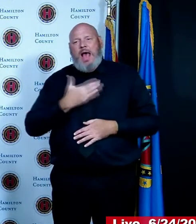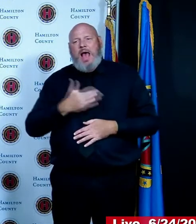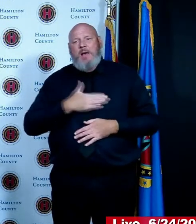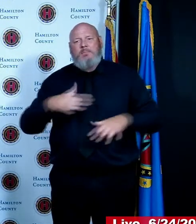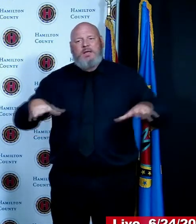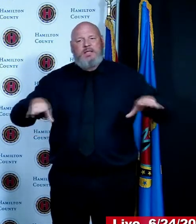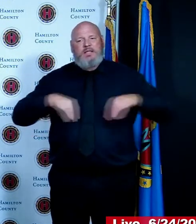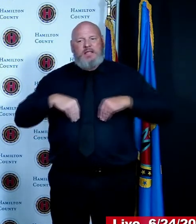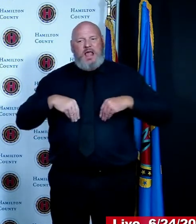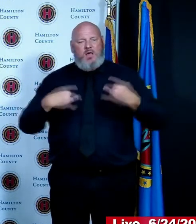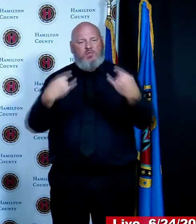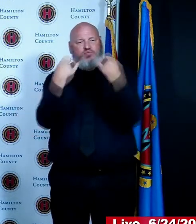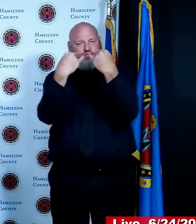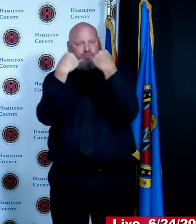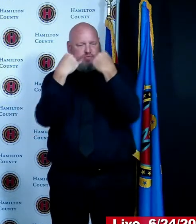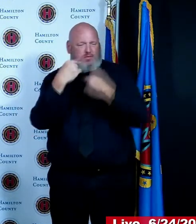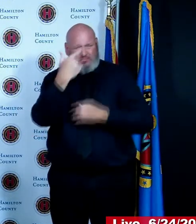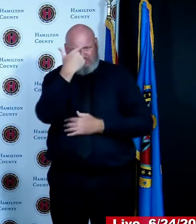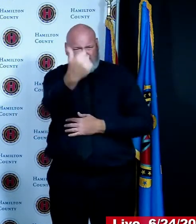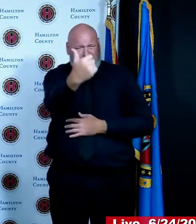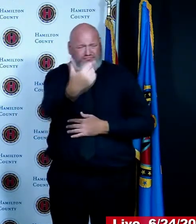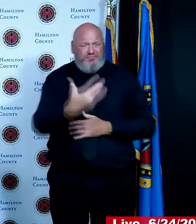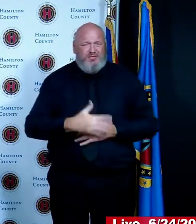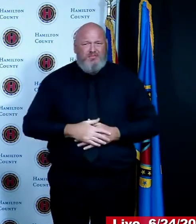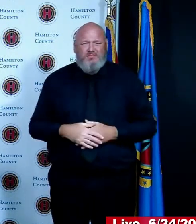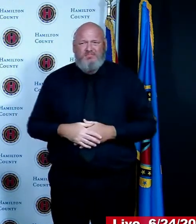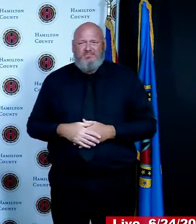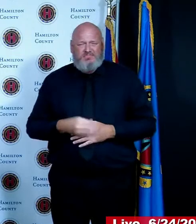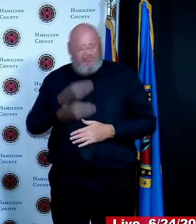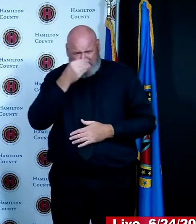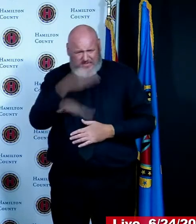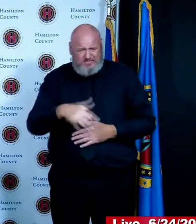concern is that that is not the case here it's not just a blip this is a